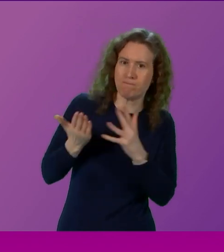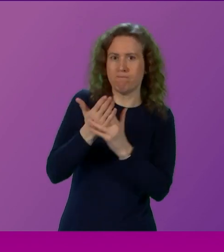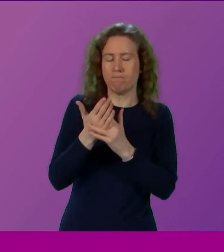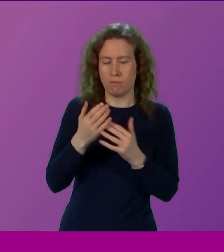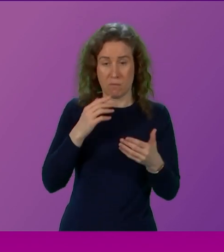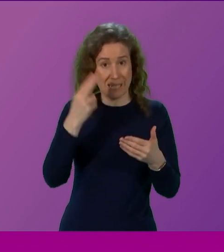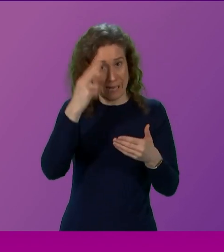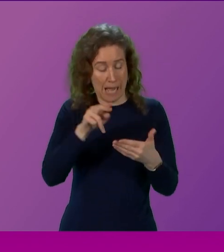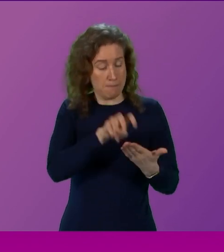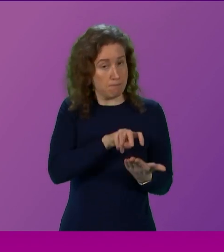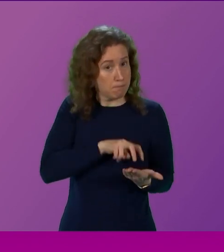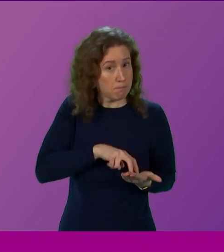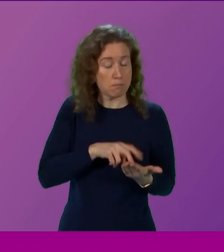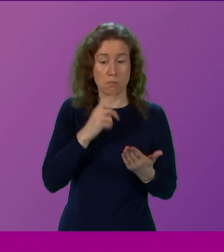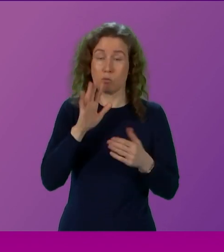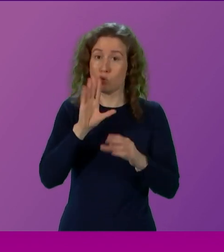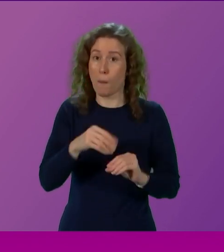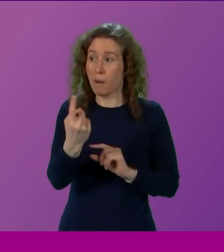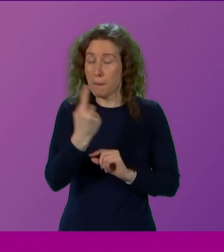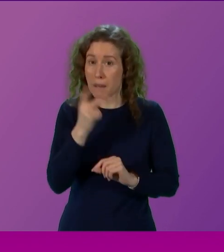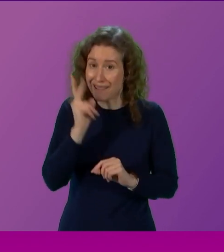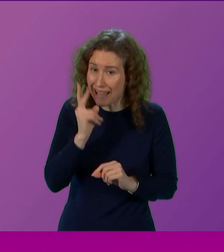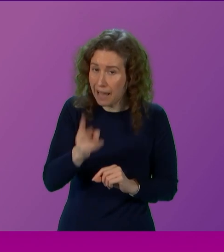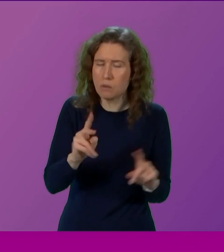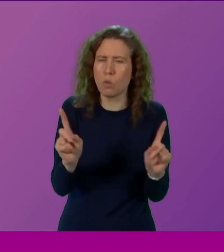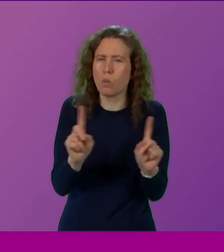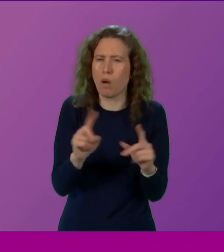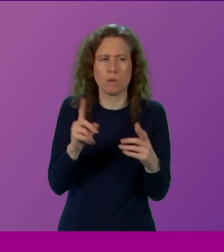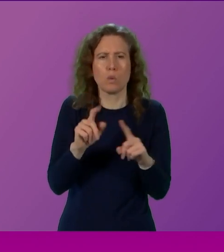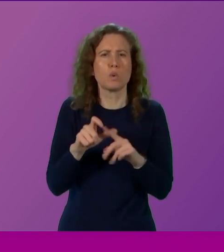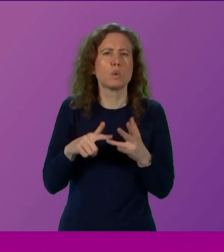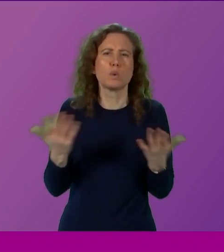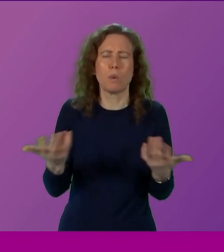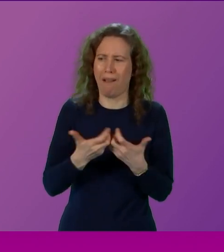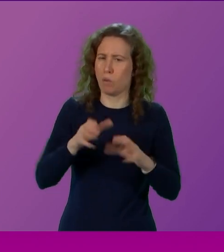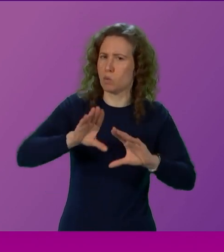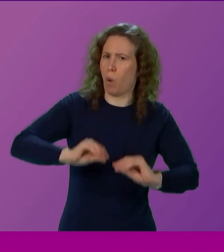being taken and are they being prevented from coming back on another occasion? What